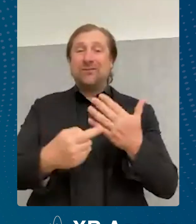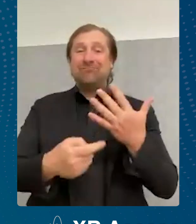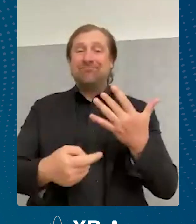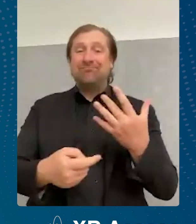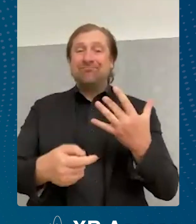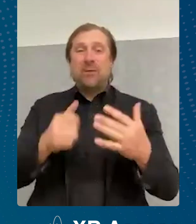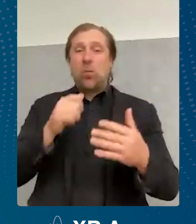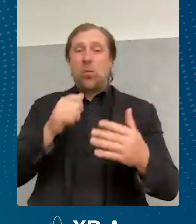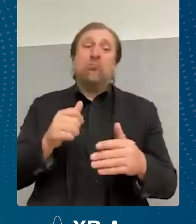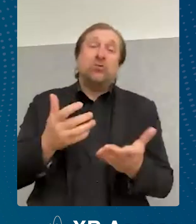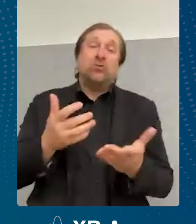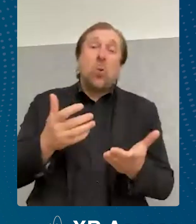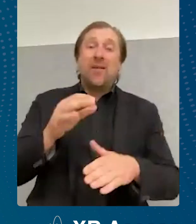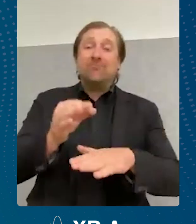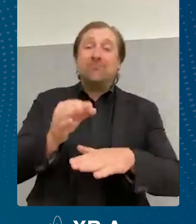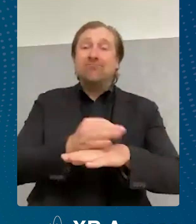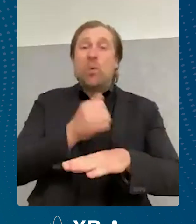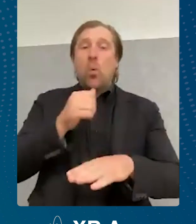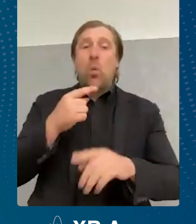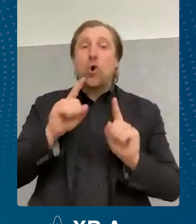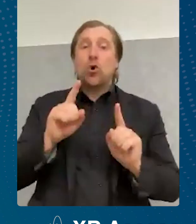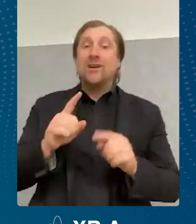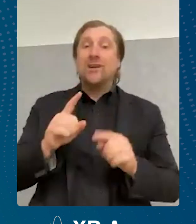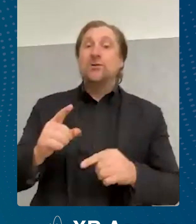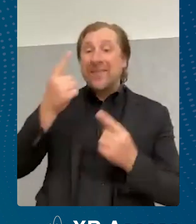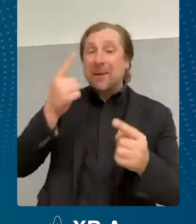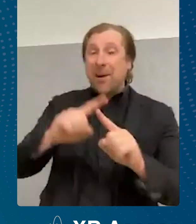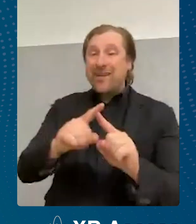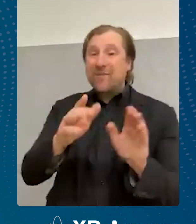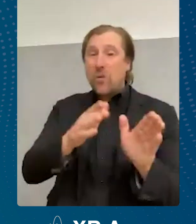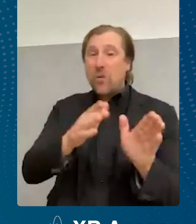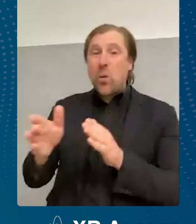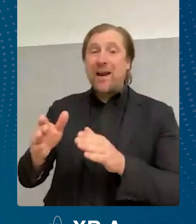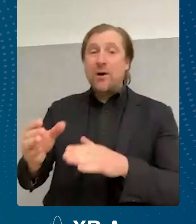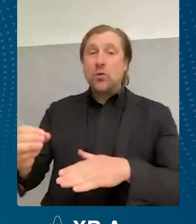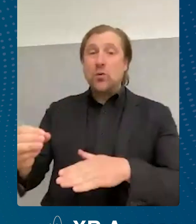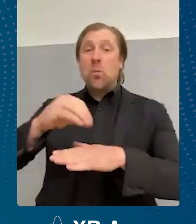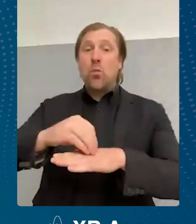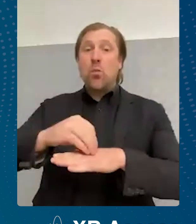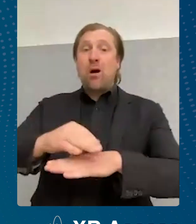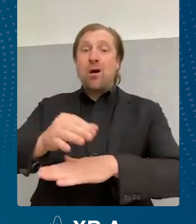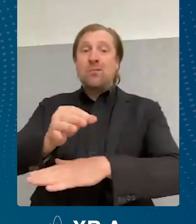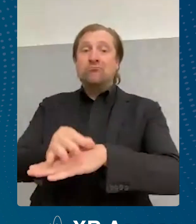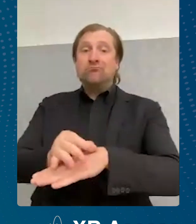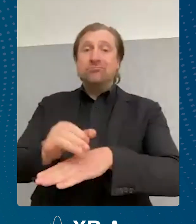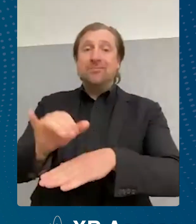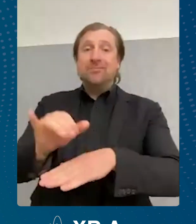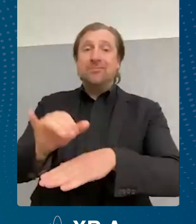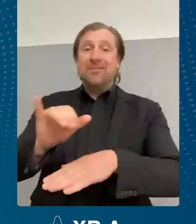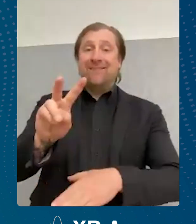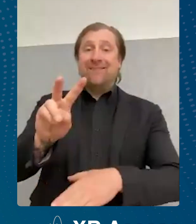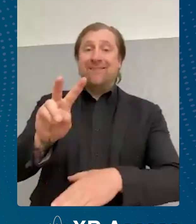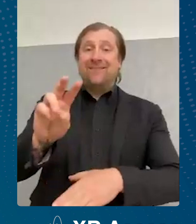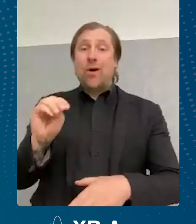So thinking about a way to just put on a VR or MR device,